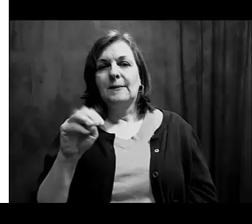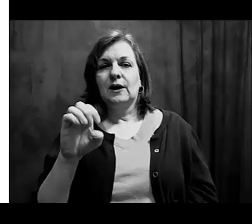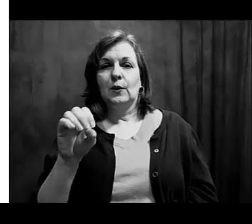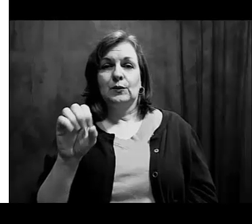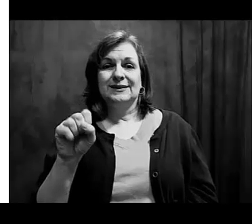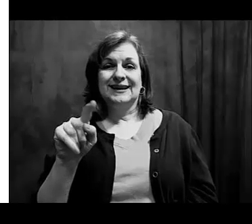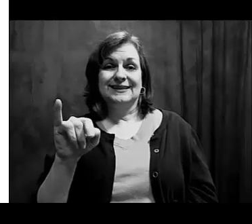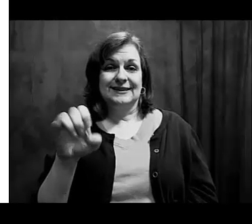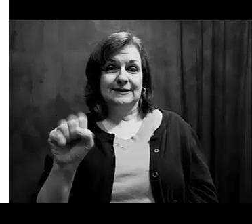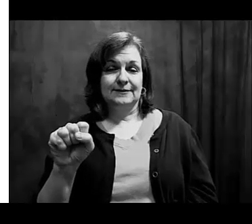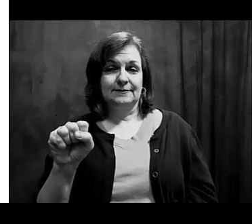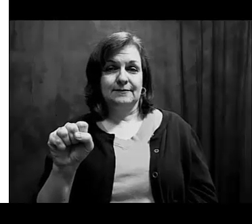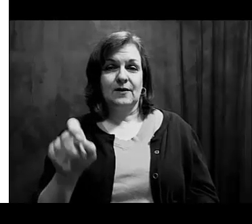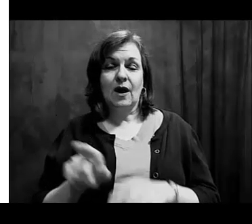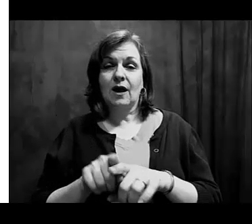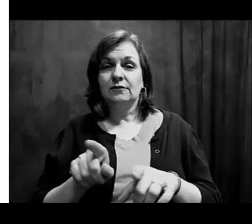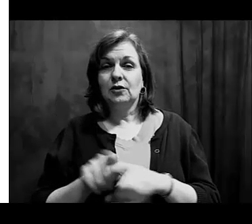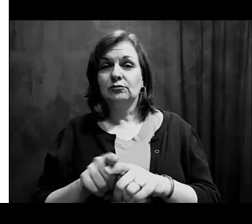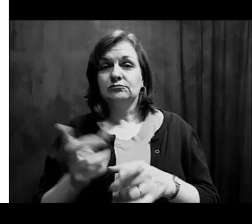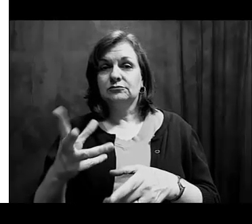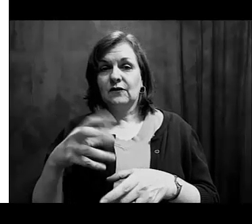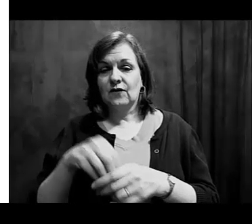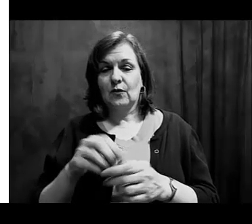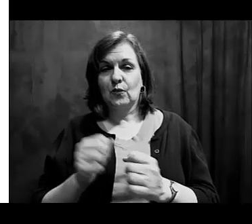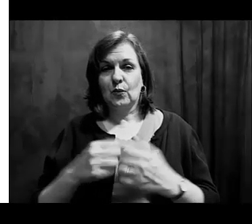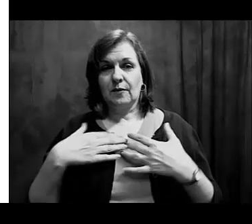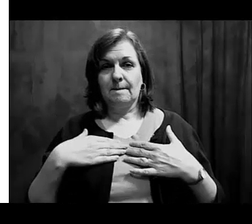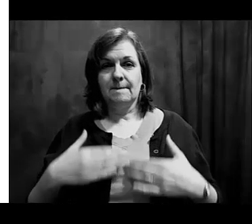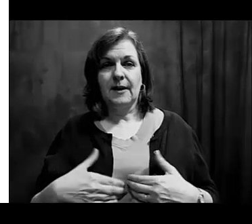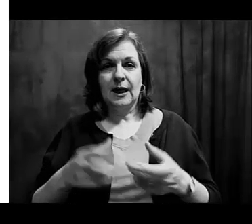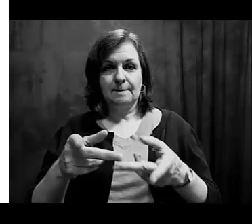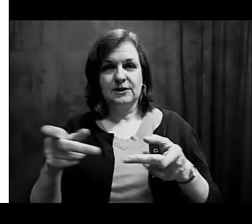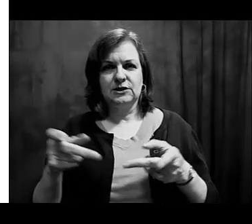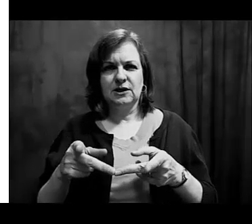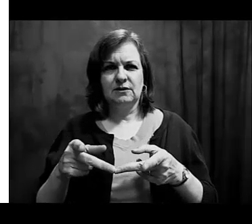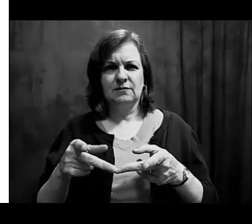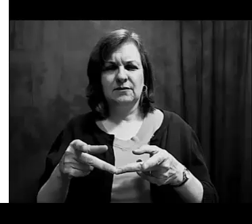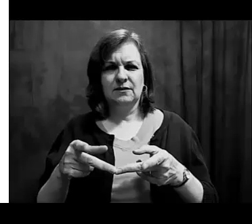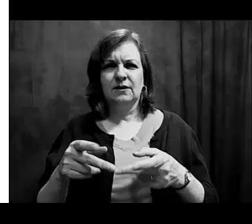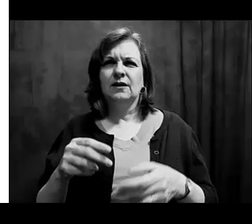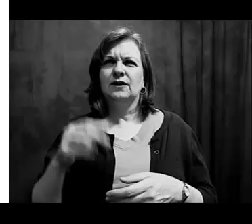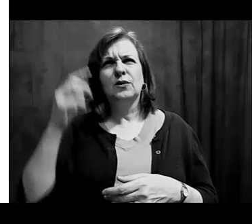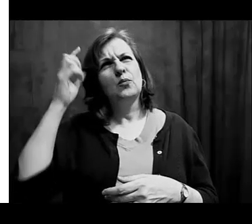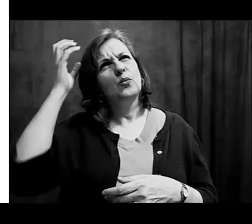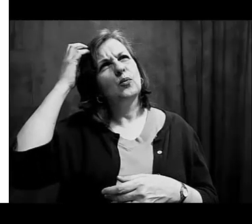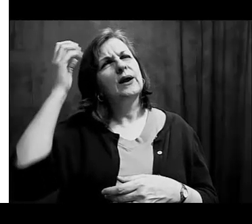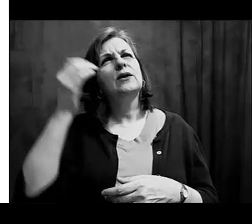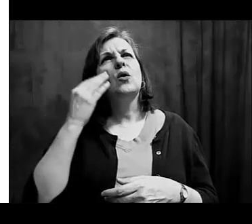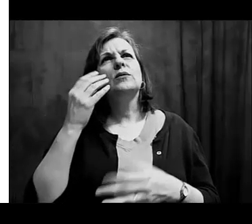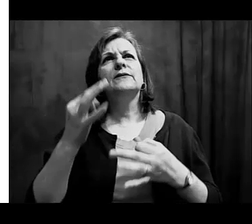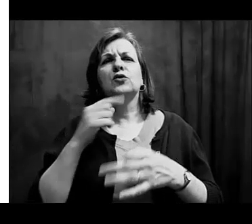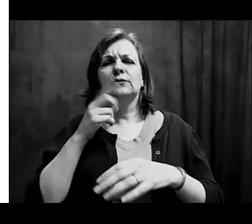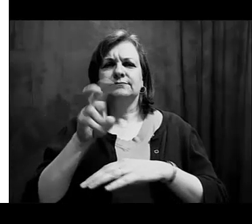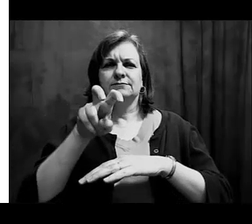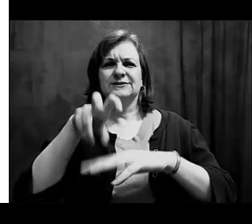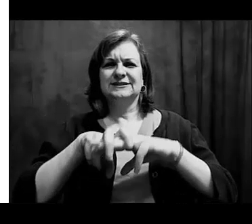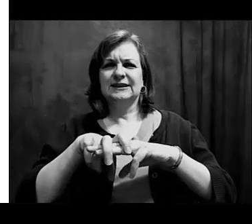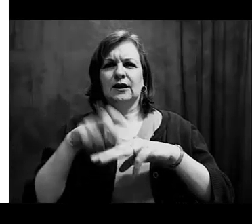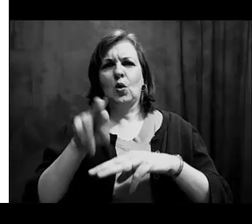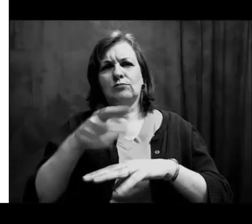this is also gonna be involved in body positions so are you sitting up, laying down what are you doing?